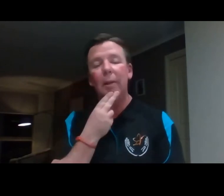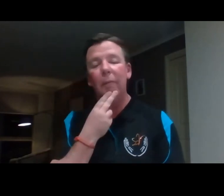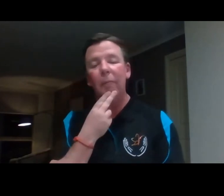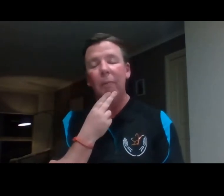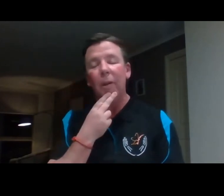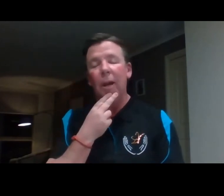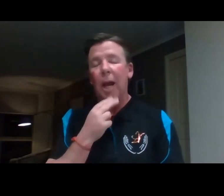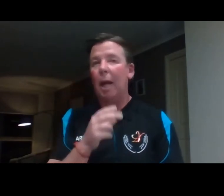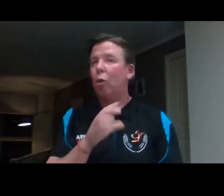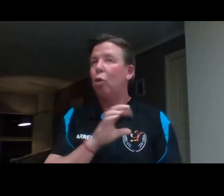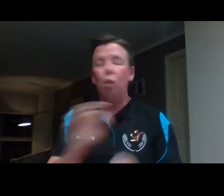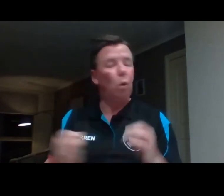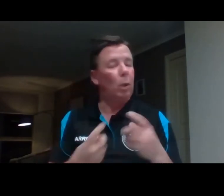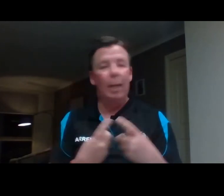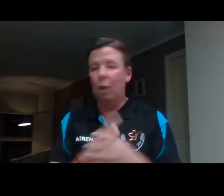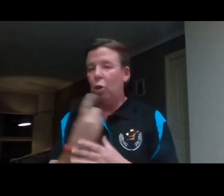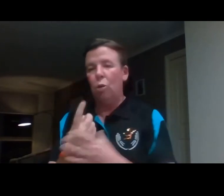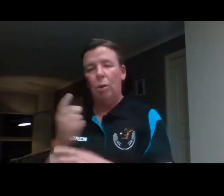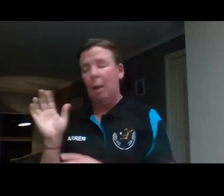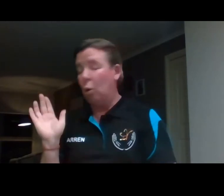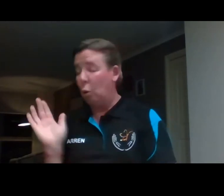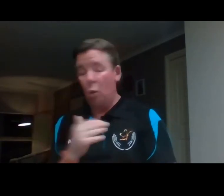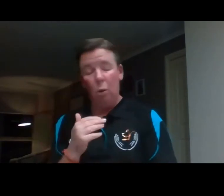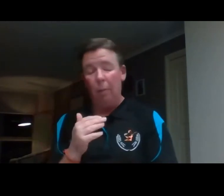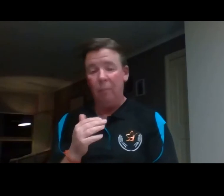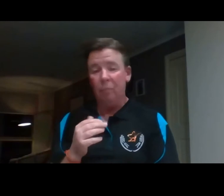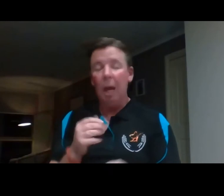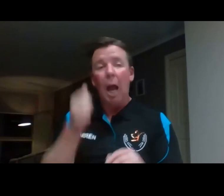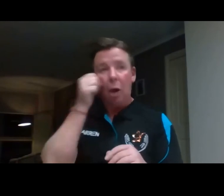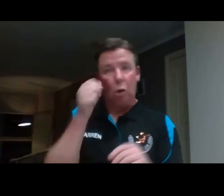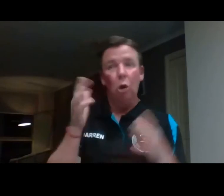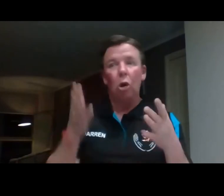I have no issue with that at all.